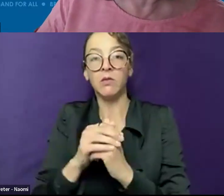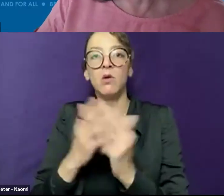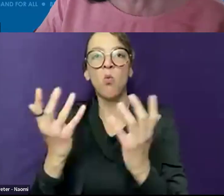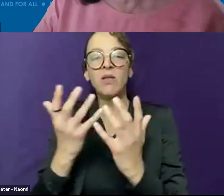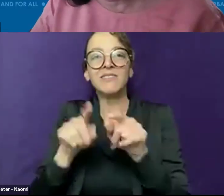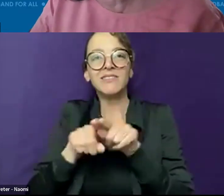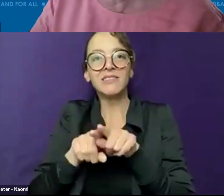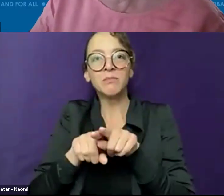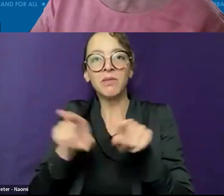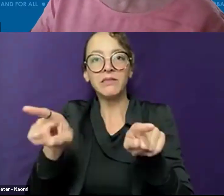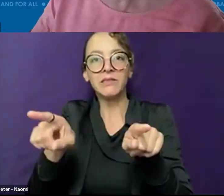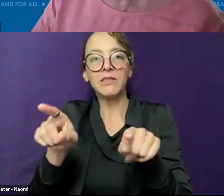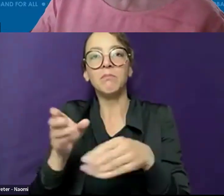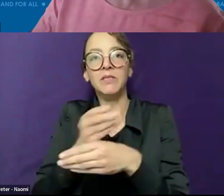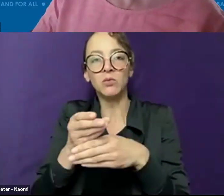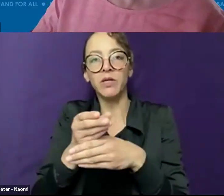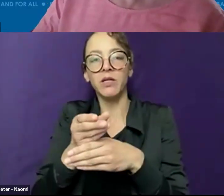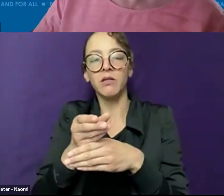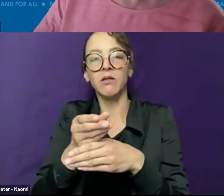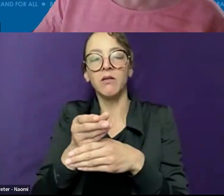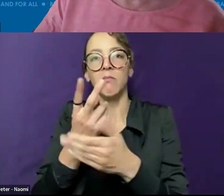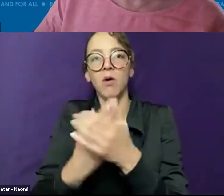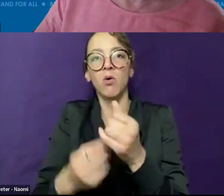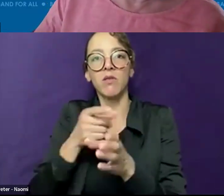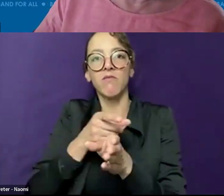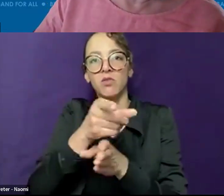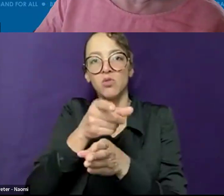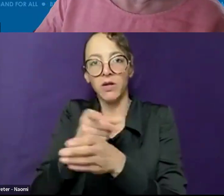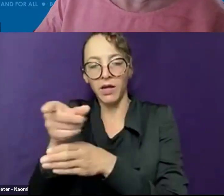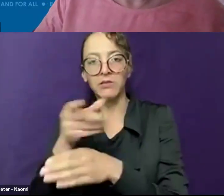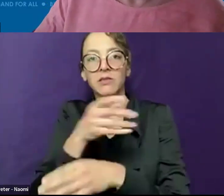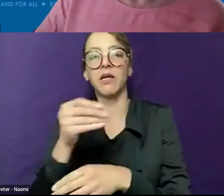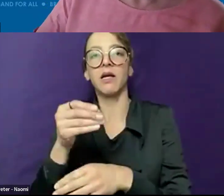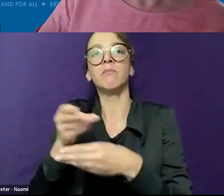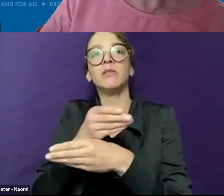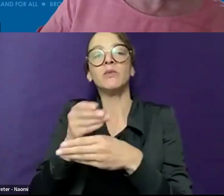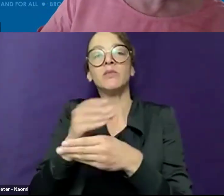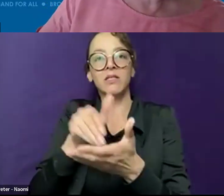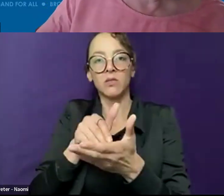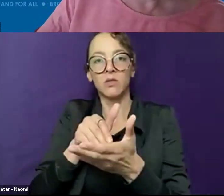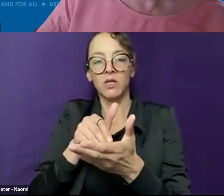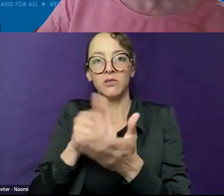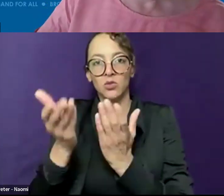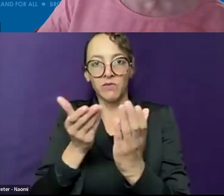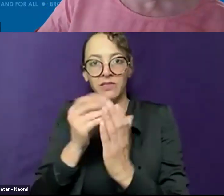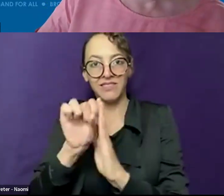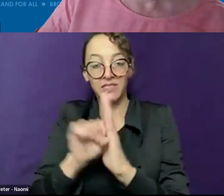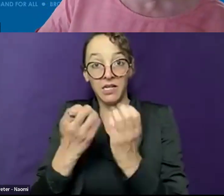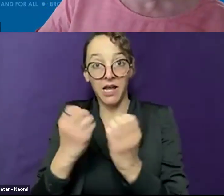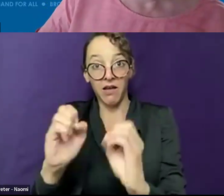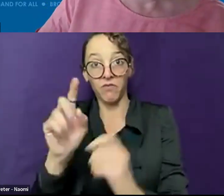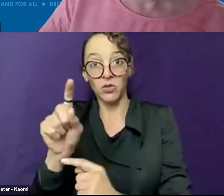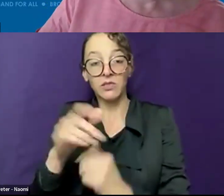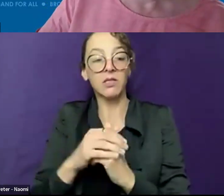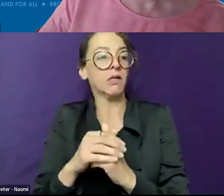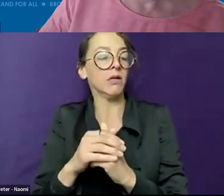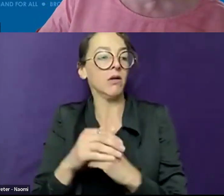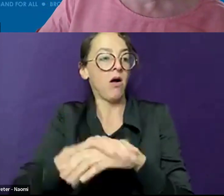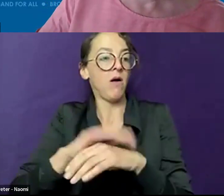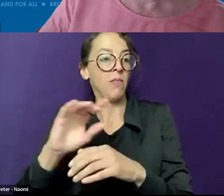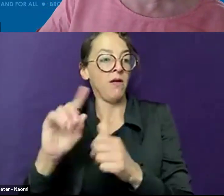and then centralized services and state efforts? So on the 1st one, whether or not applicants can